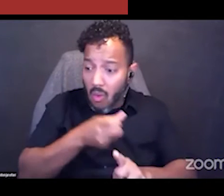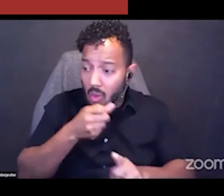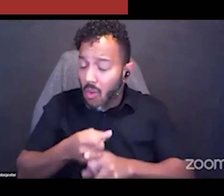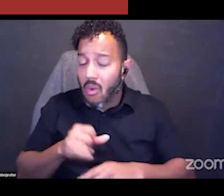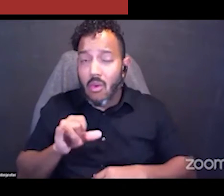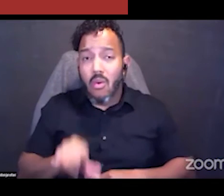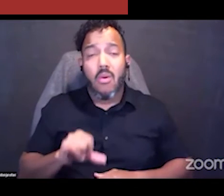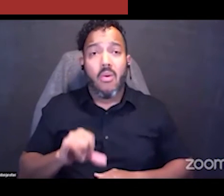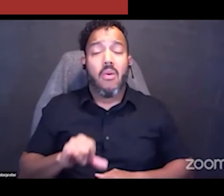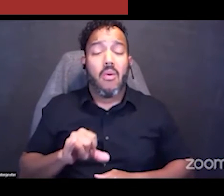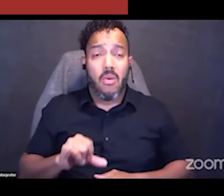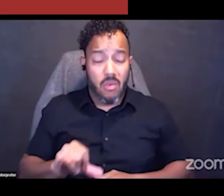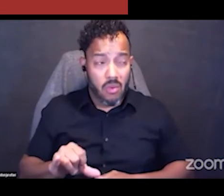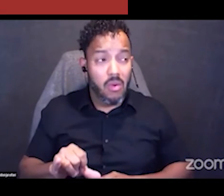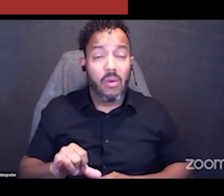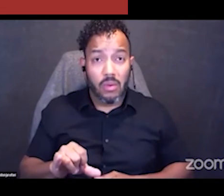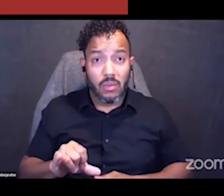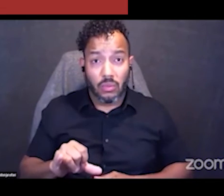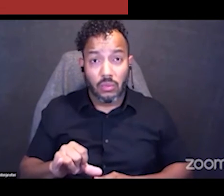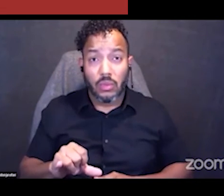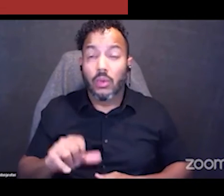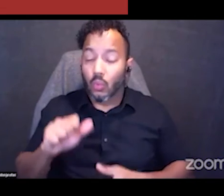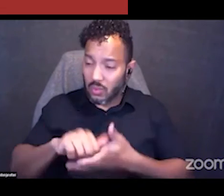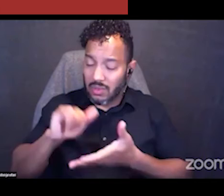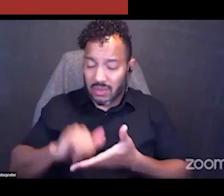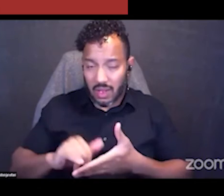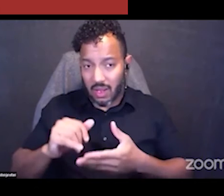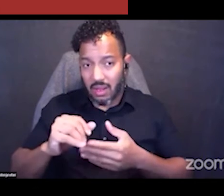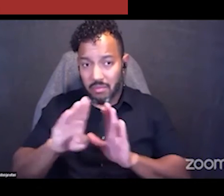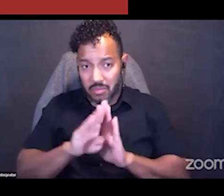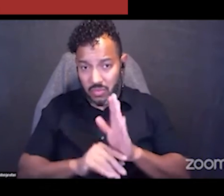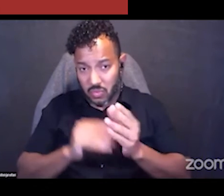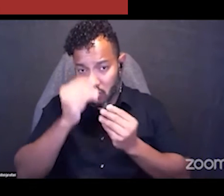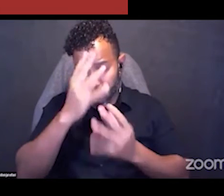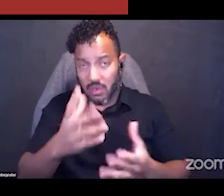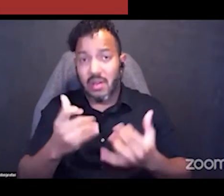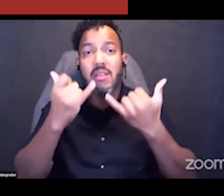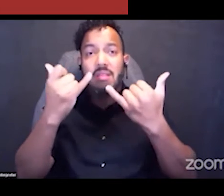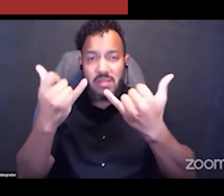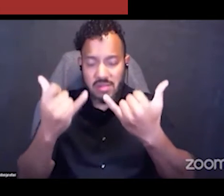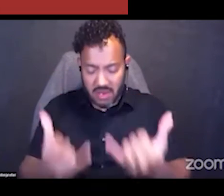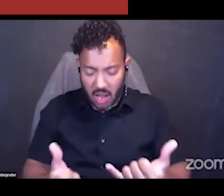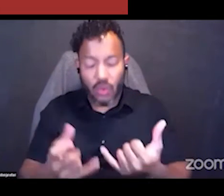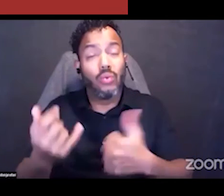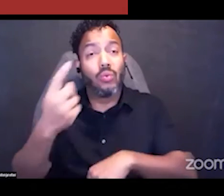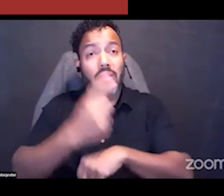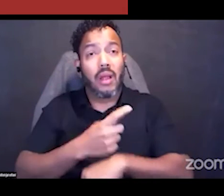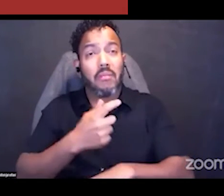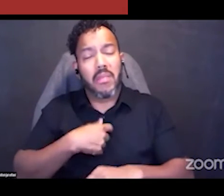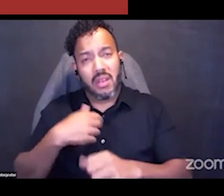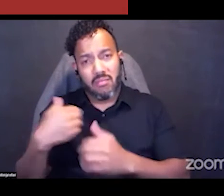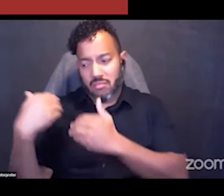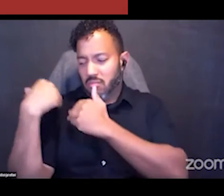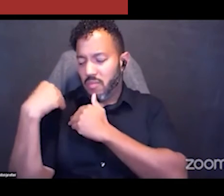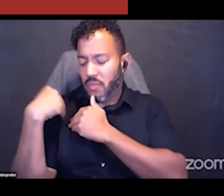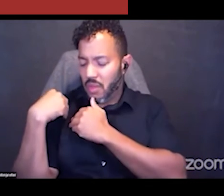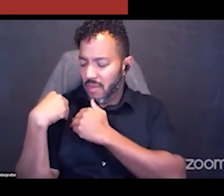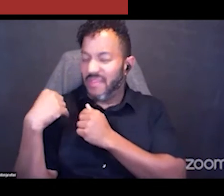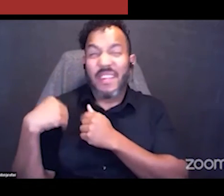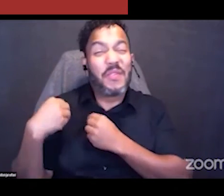So with that said I have much happier task that I have been trusted with tonight.